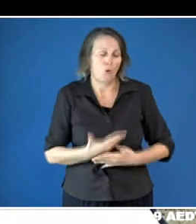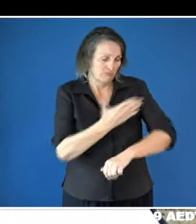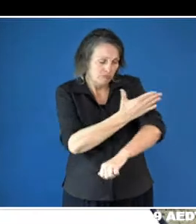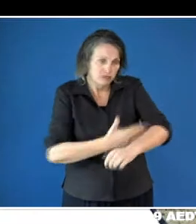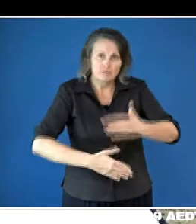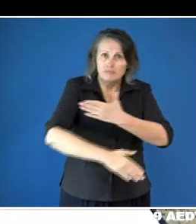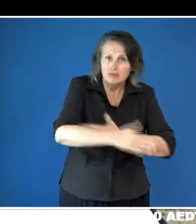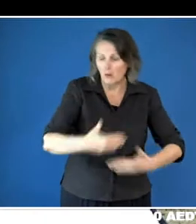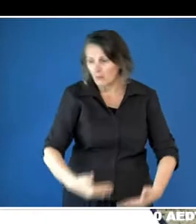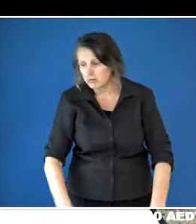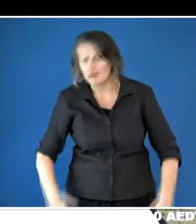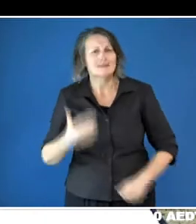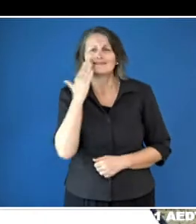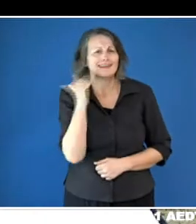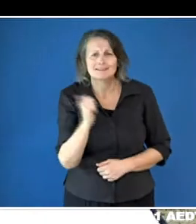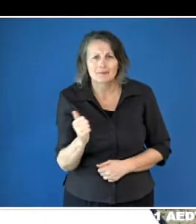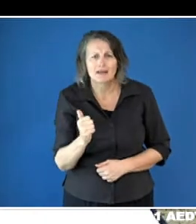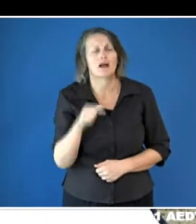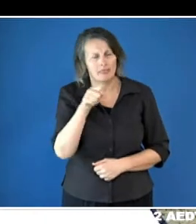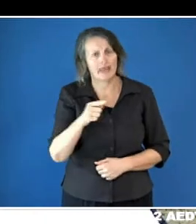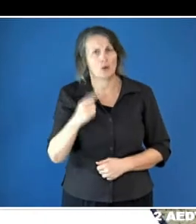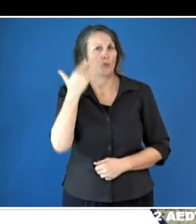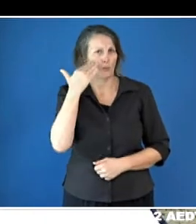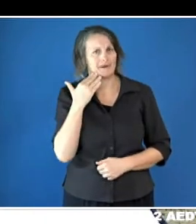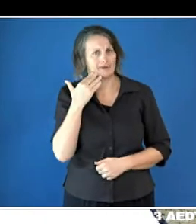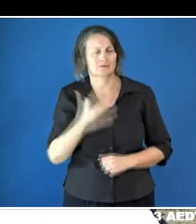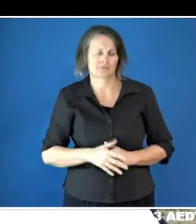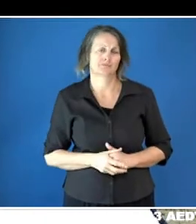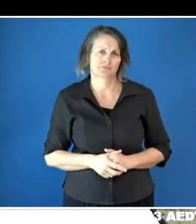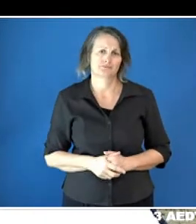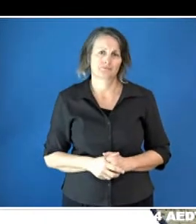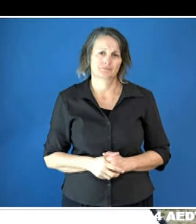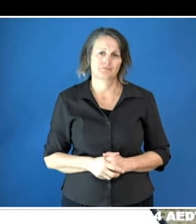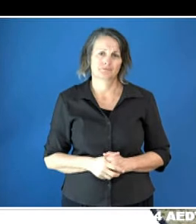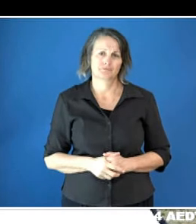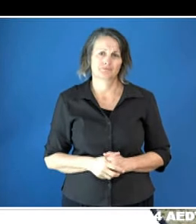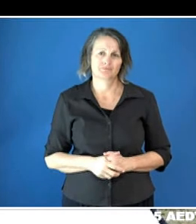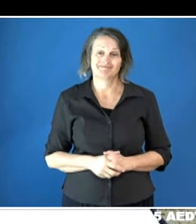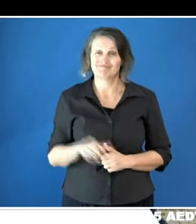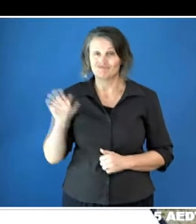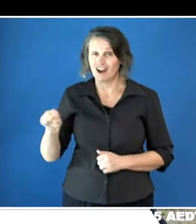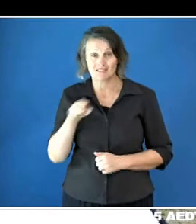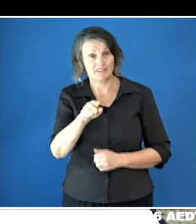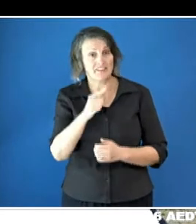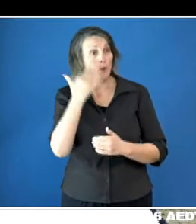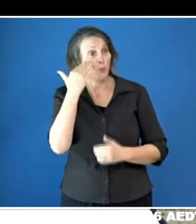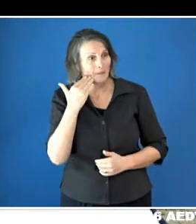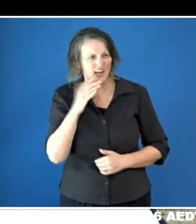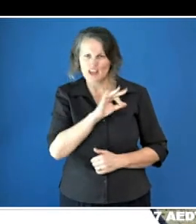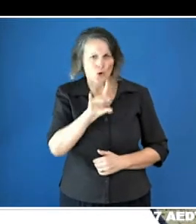You are saying that they are women, they are human, they are not animals, they are not a